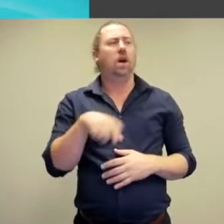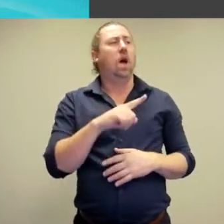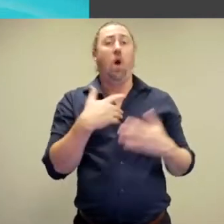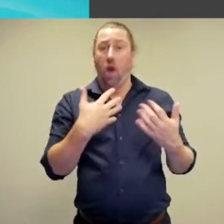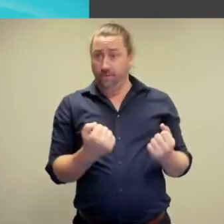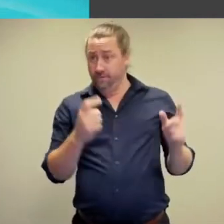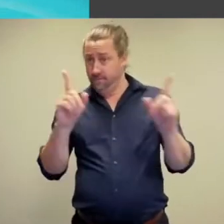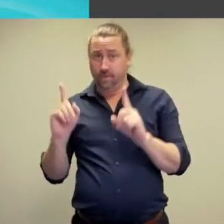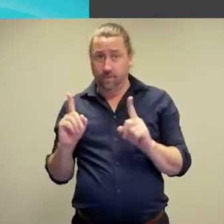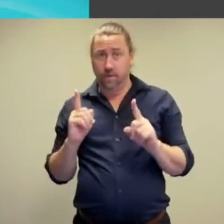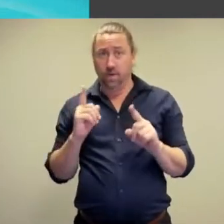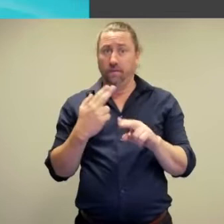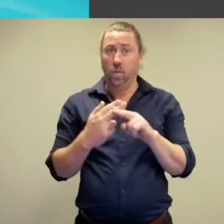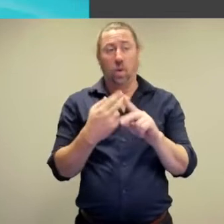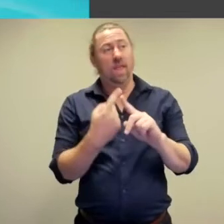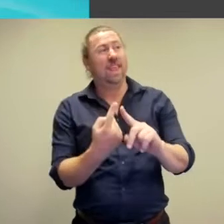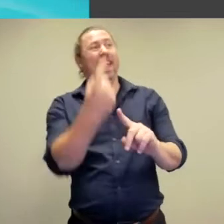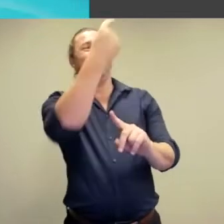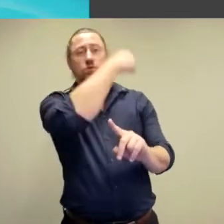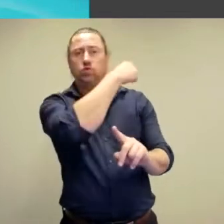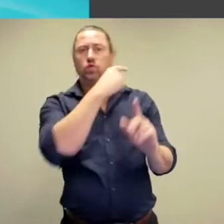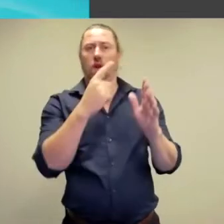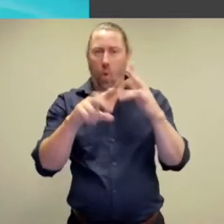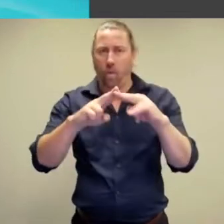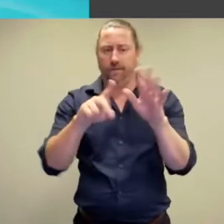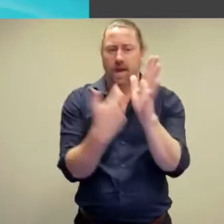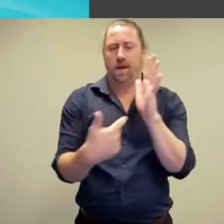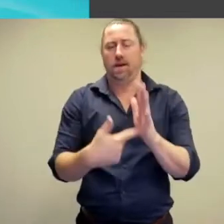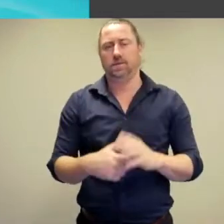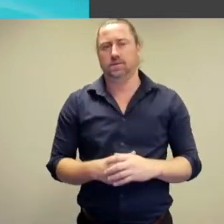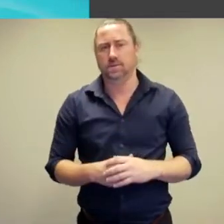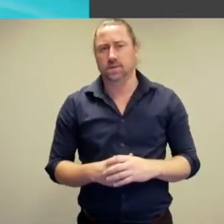in the history of art? And by keeping